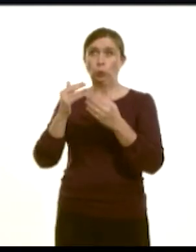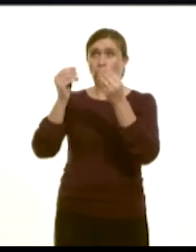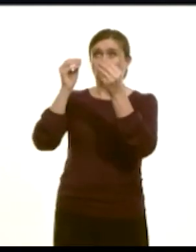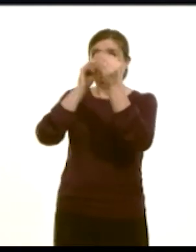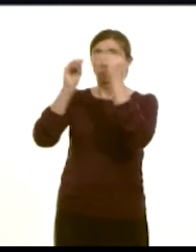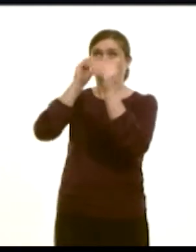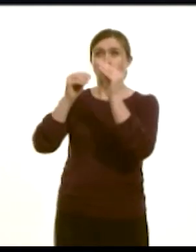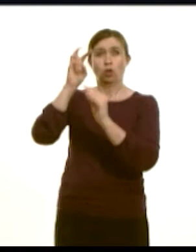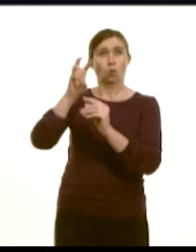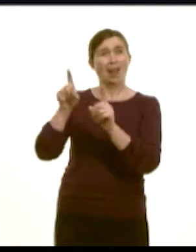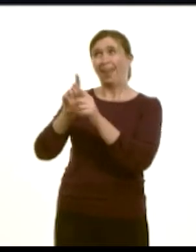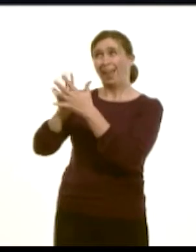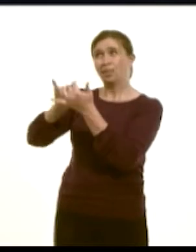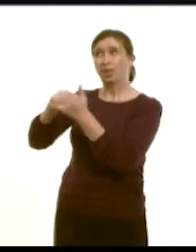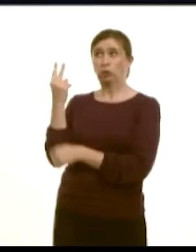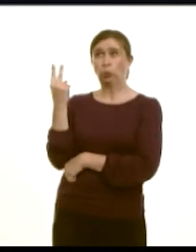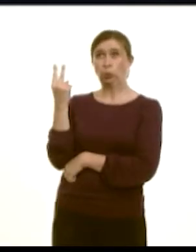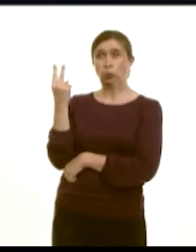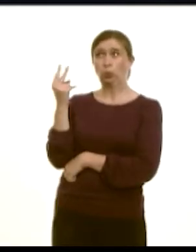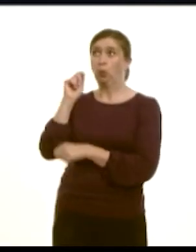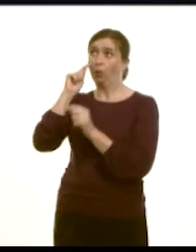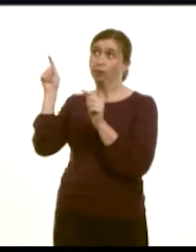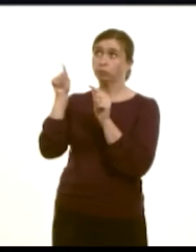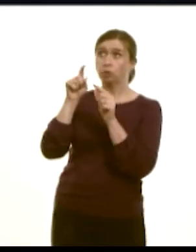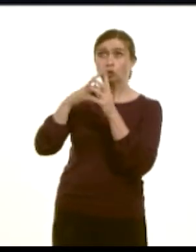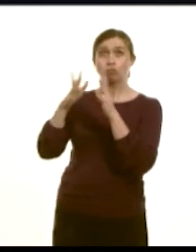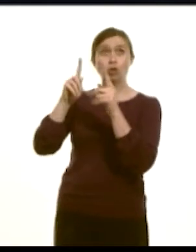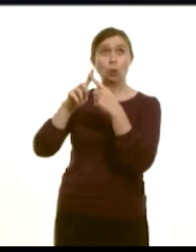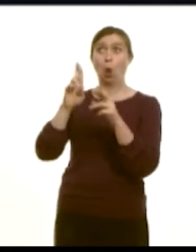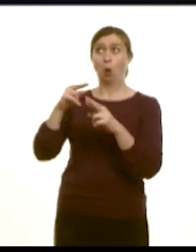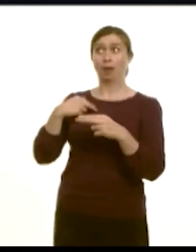I am thinking of HS2 reaching CreweóI hope that I will live to see that day; if it were